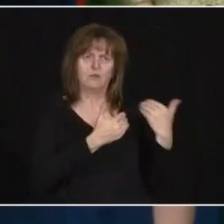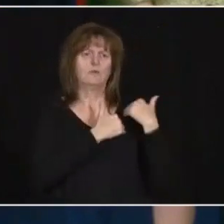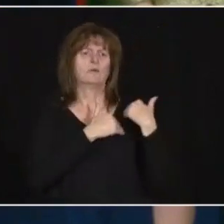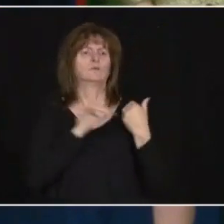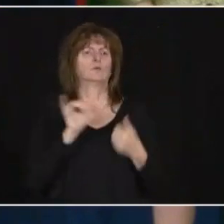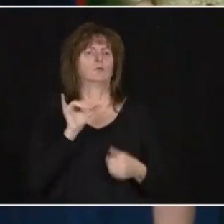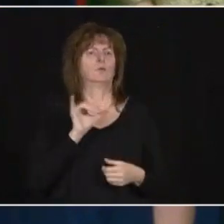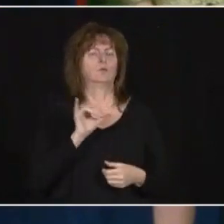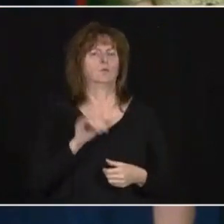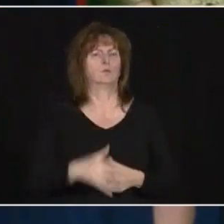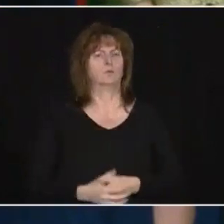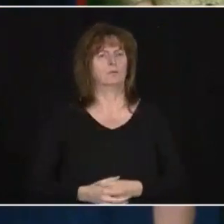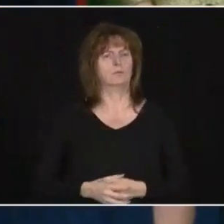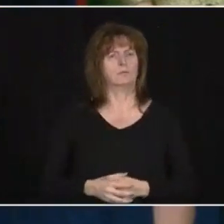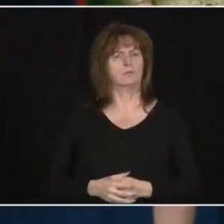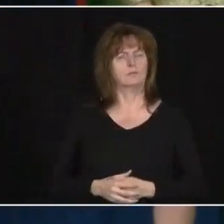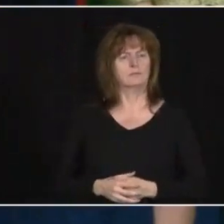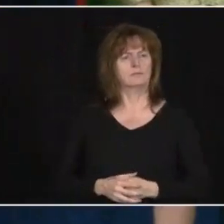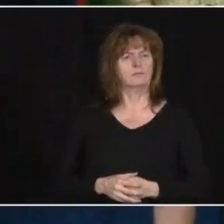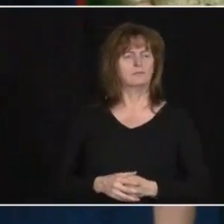the health team as well.